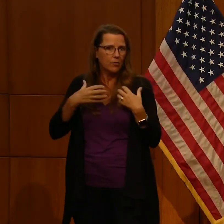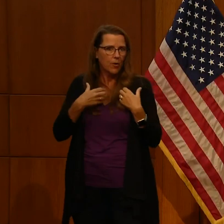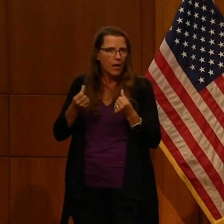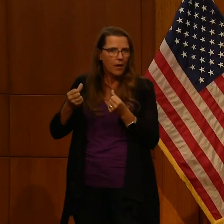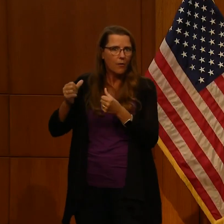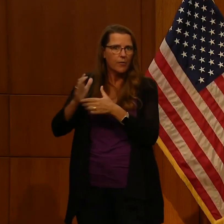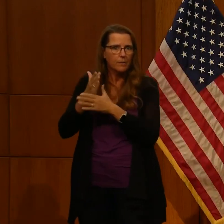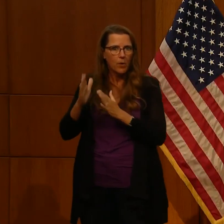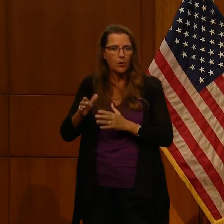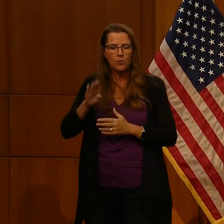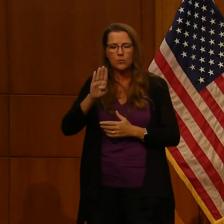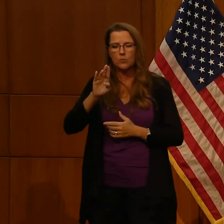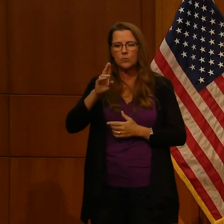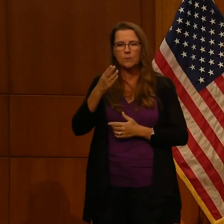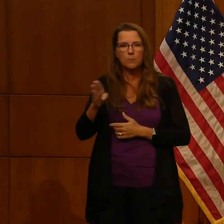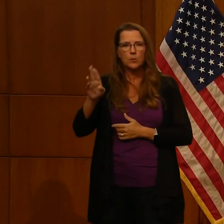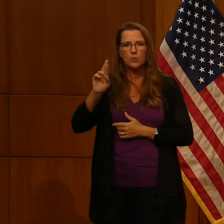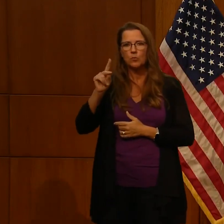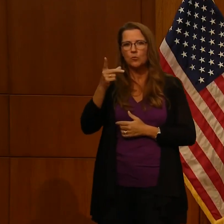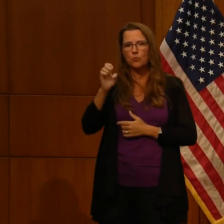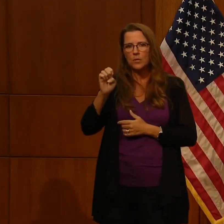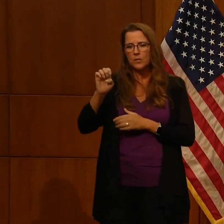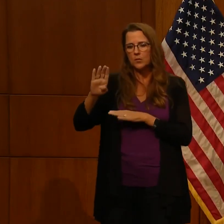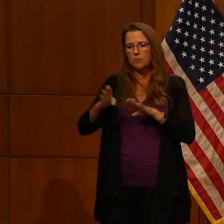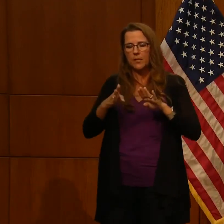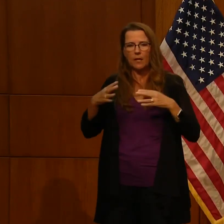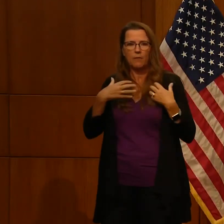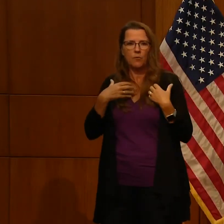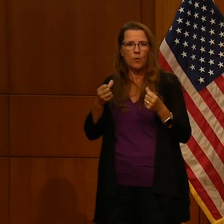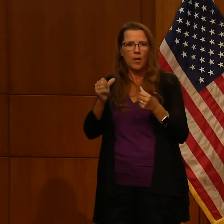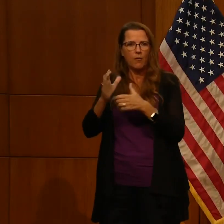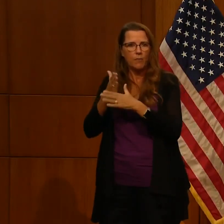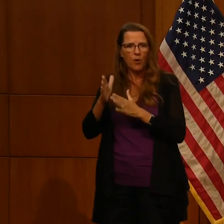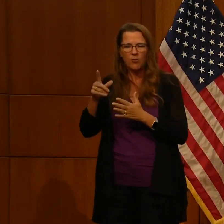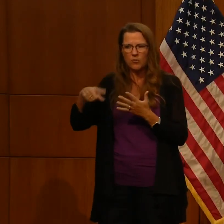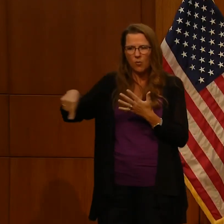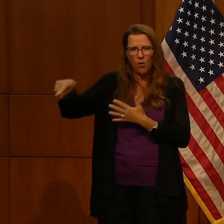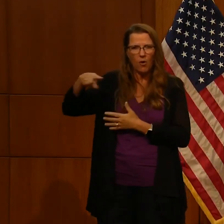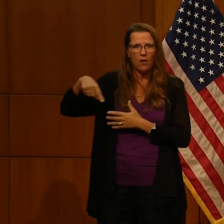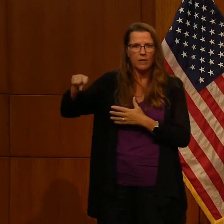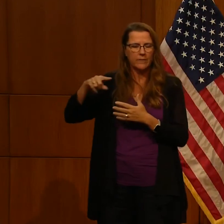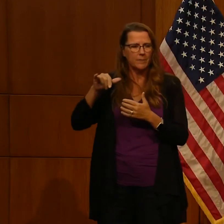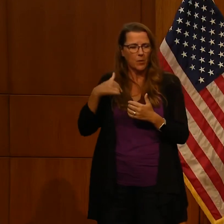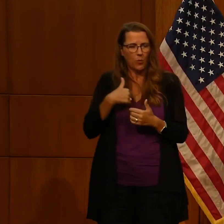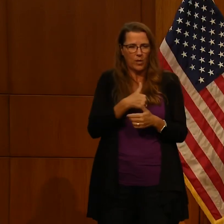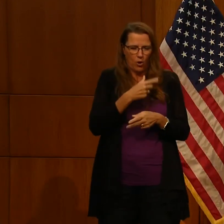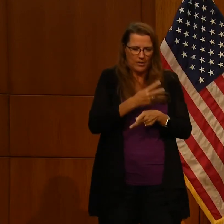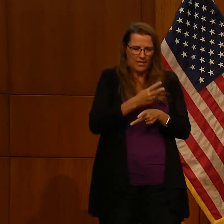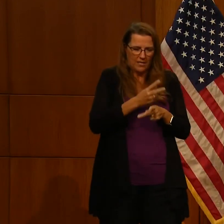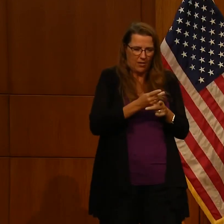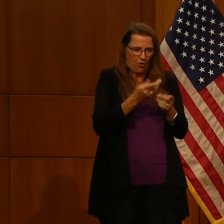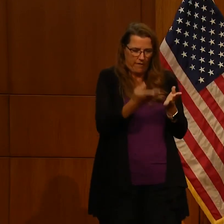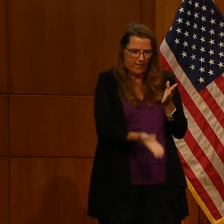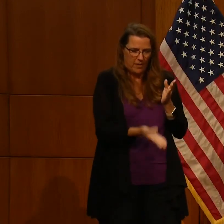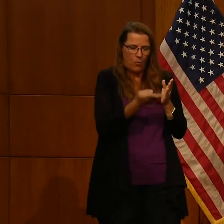BUT FOR INSTANCE, OUR BEHAVIORAL HEALTH PARTNERS, THE BLUE RIDGE BEHAVIORAL HEALTH